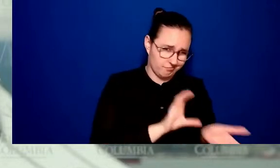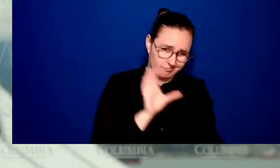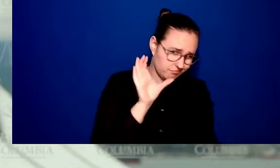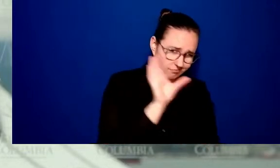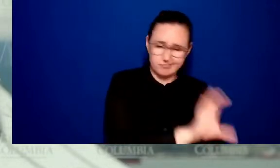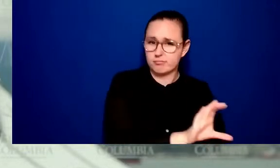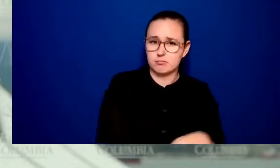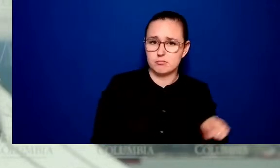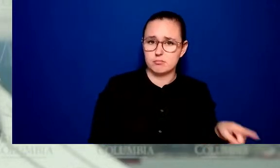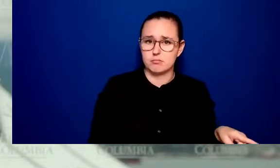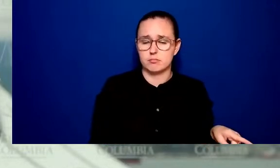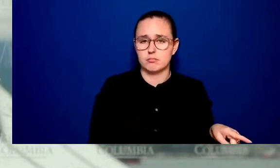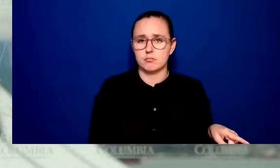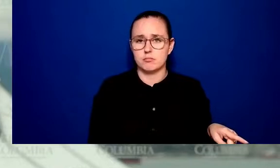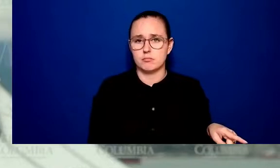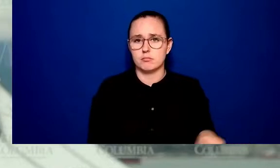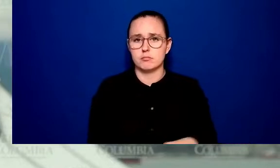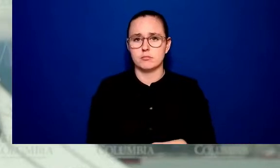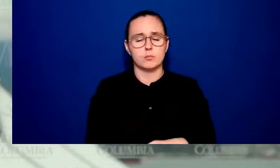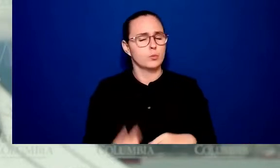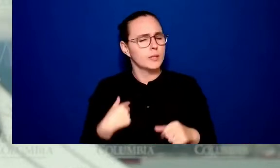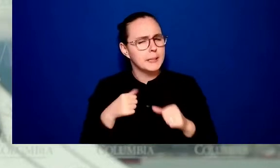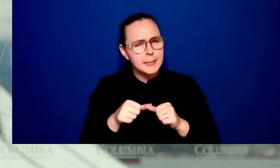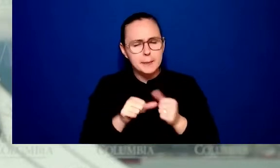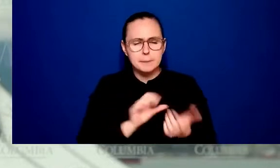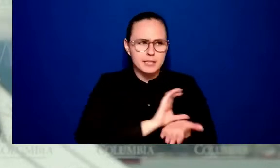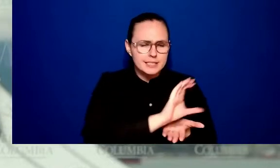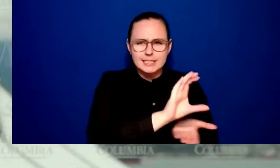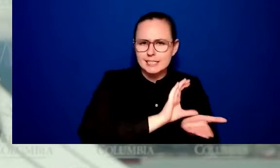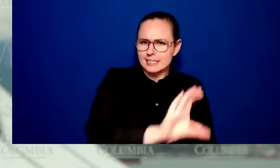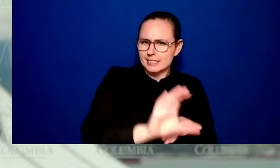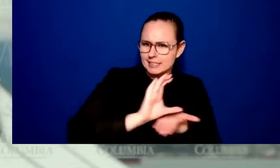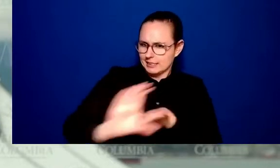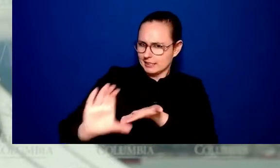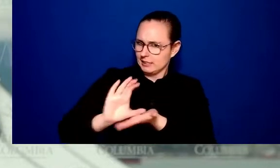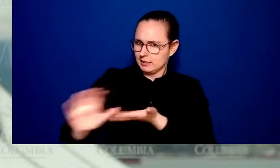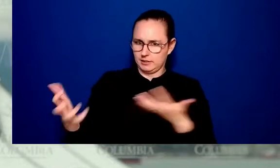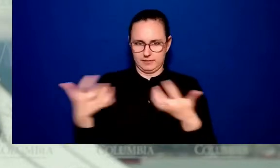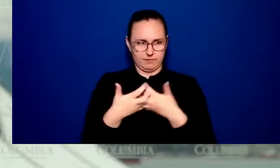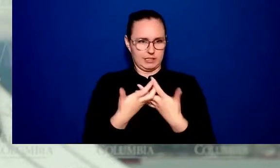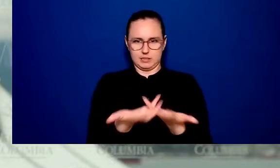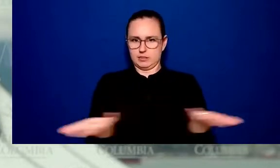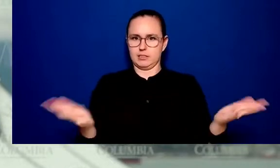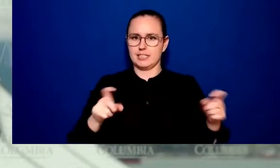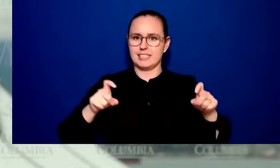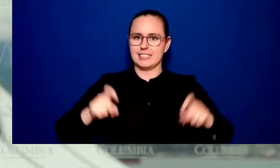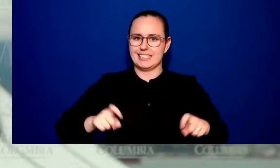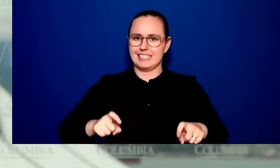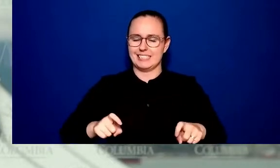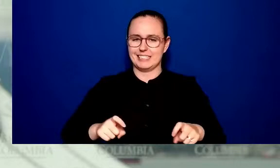now to meet this test, and we're hopeful as well that as we return and we hope to return